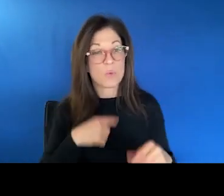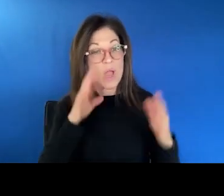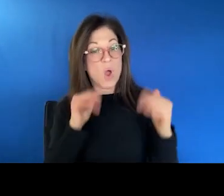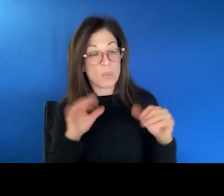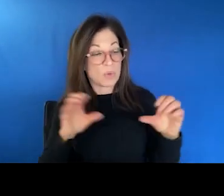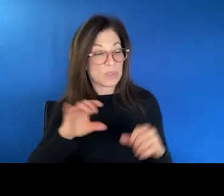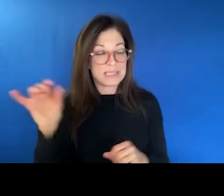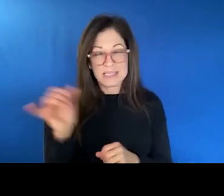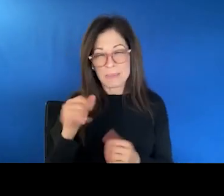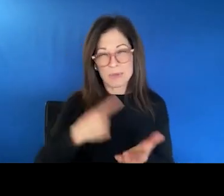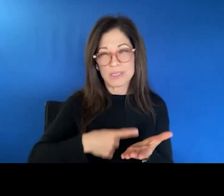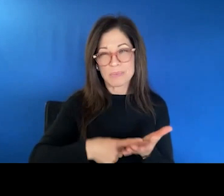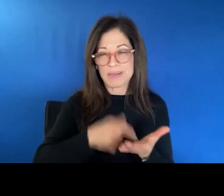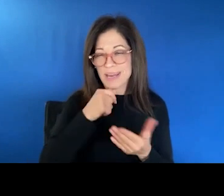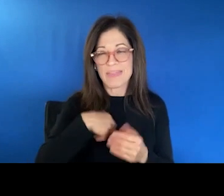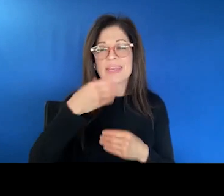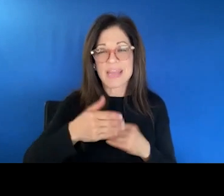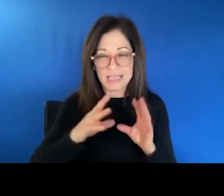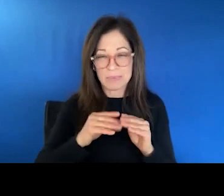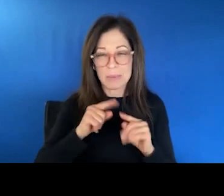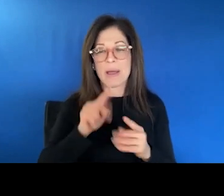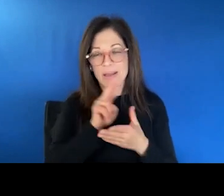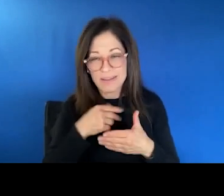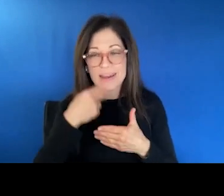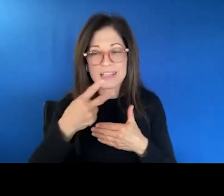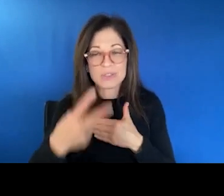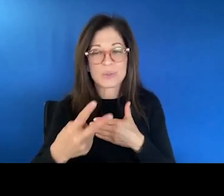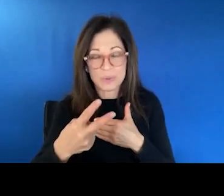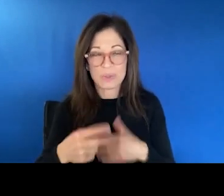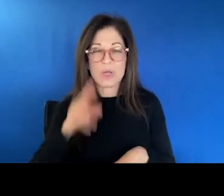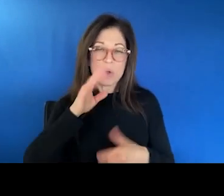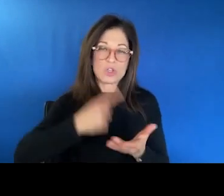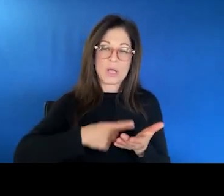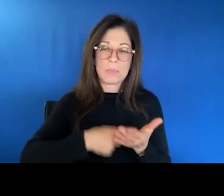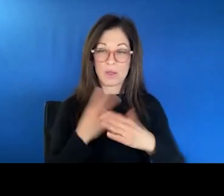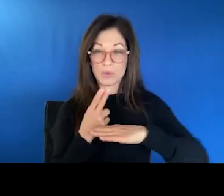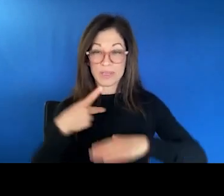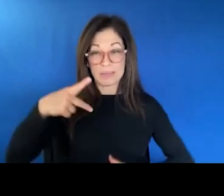BASE THAT WILL GET INTO THE USE OF PEERS WITHIN THE CRISIS